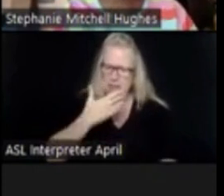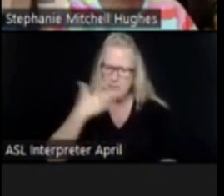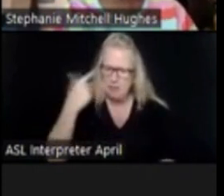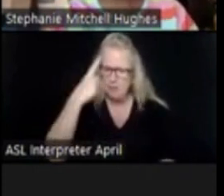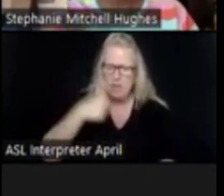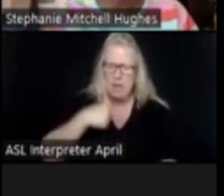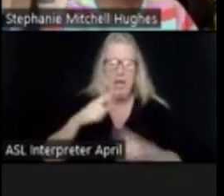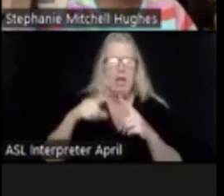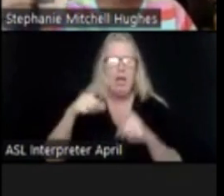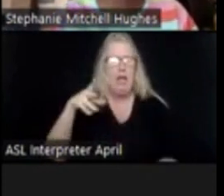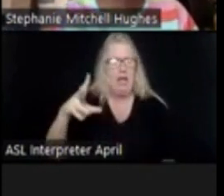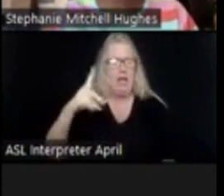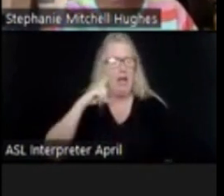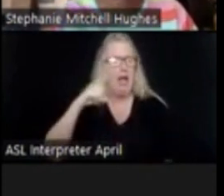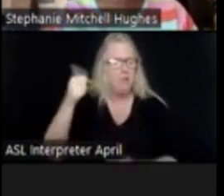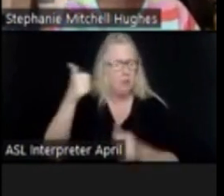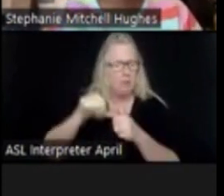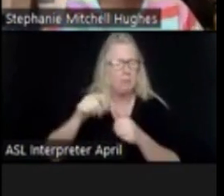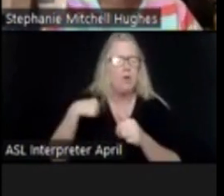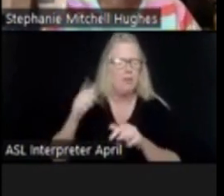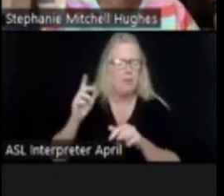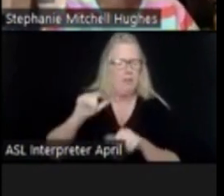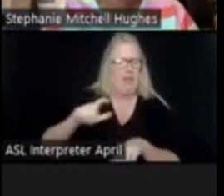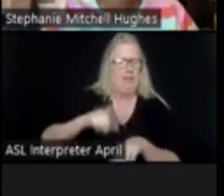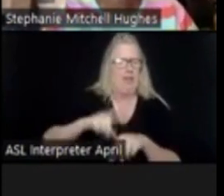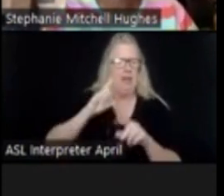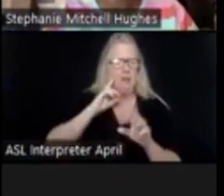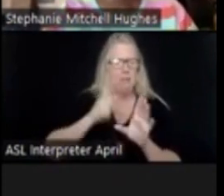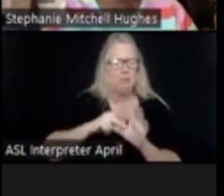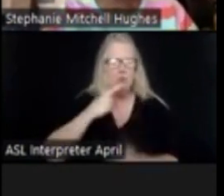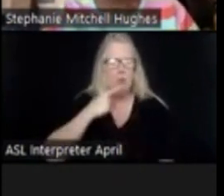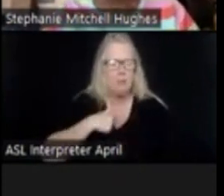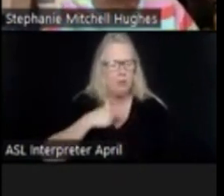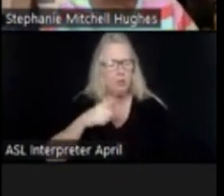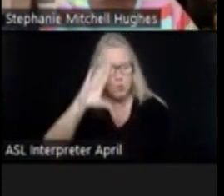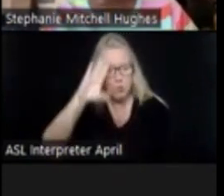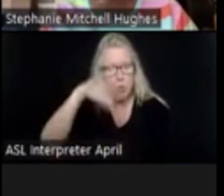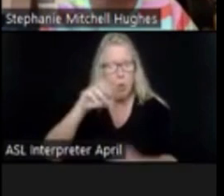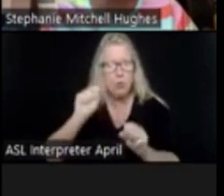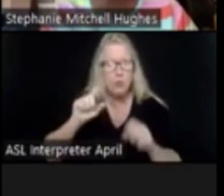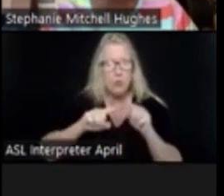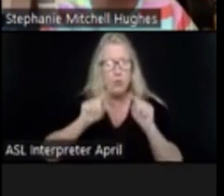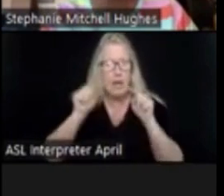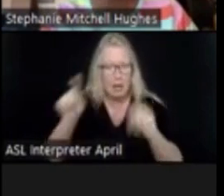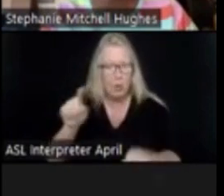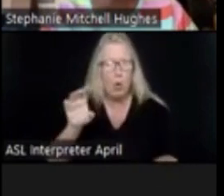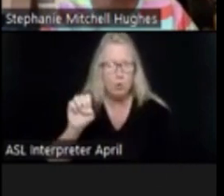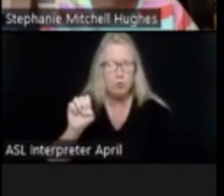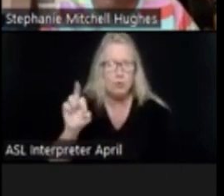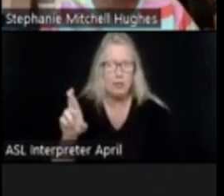AS I AM STRUGGLING THROUGH THIS, SHE SAID YOU CAN GO TO THE ER